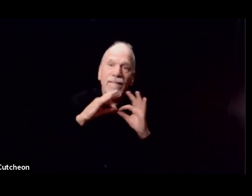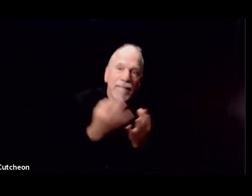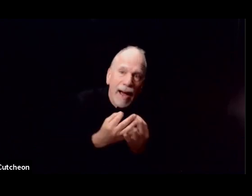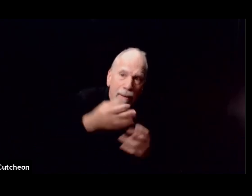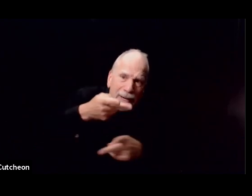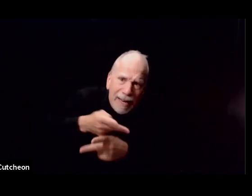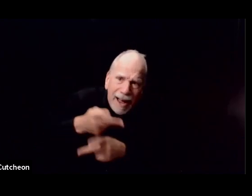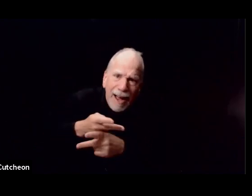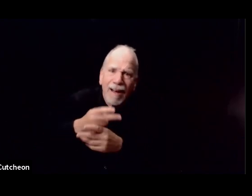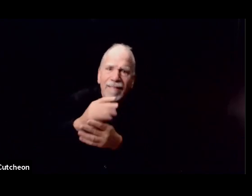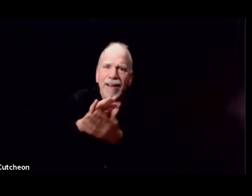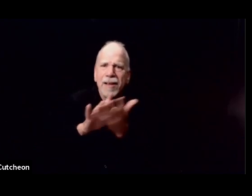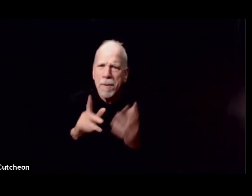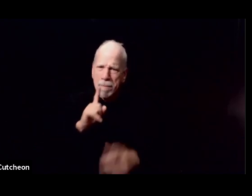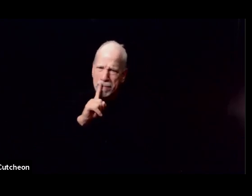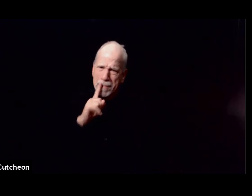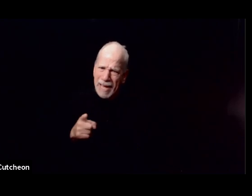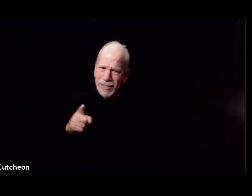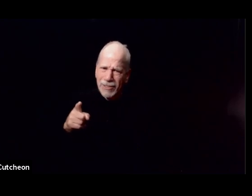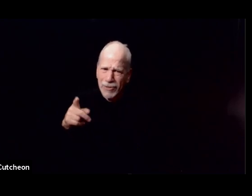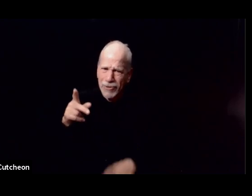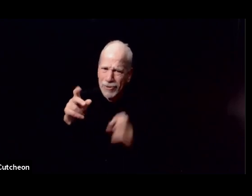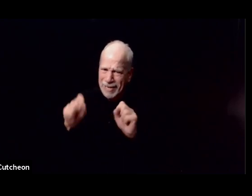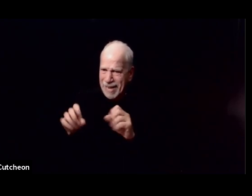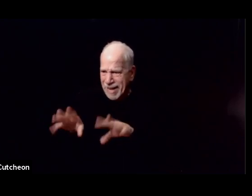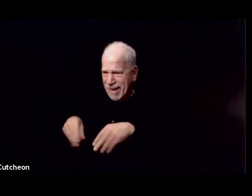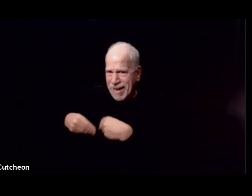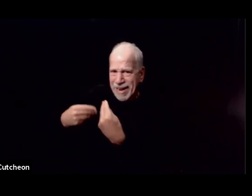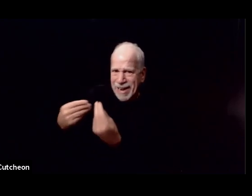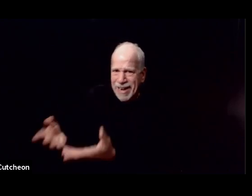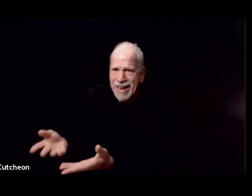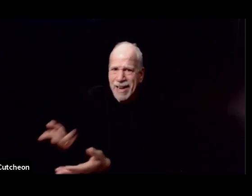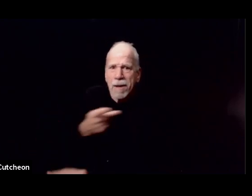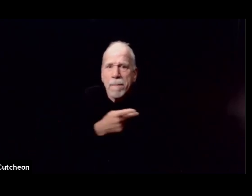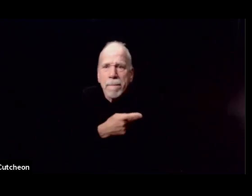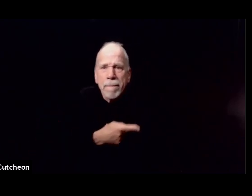don't usually provide patient care including use of staff that don't usually you know provide